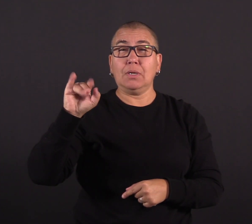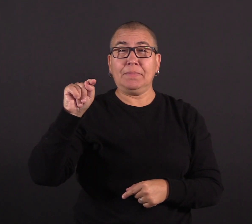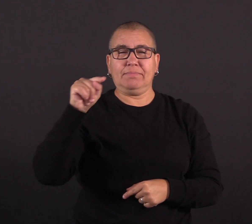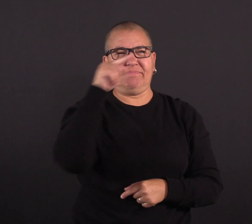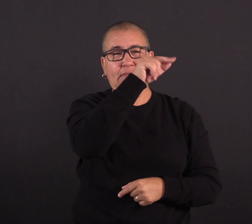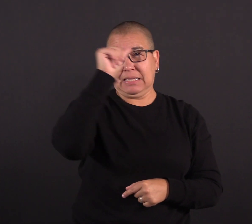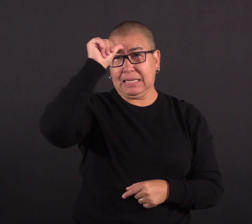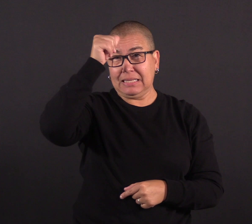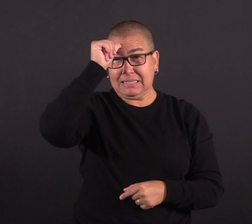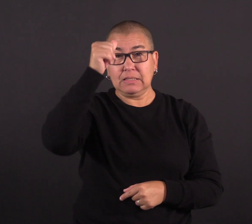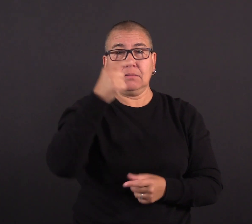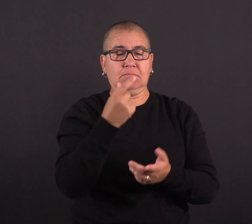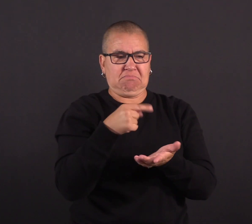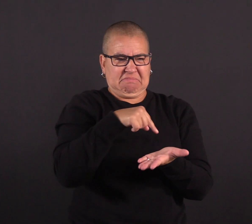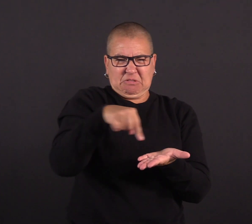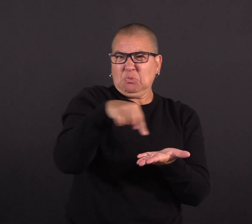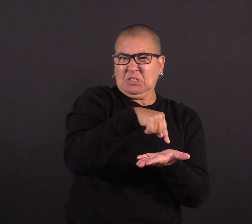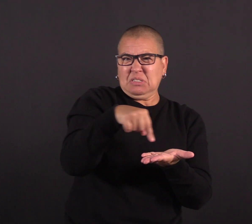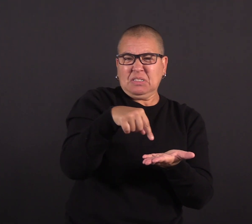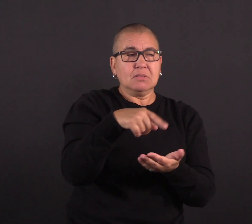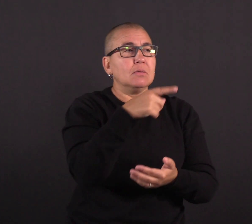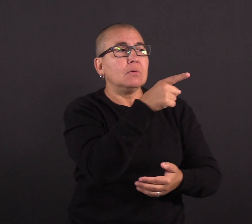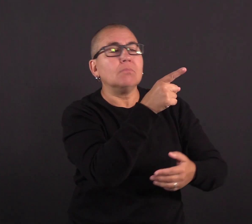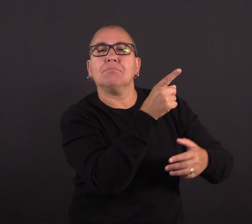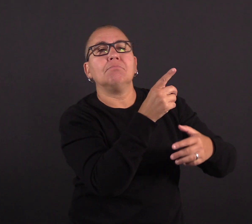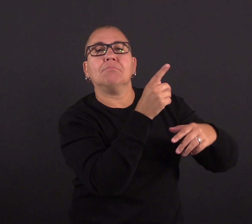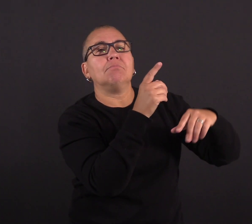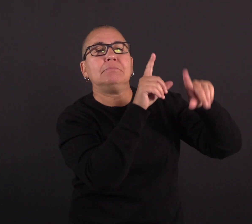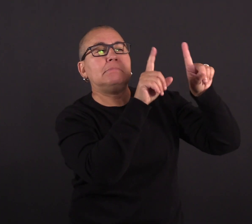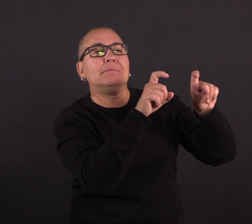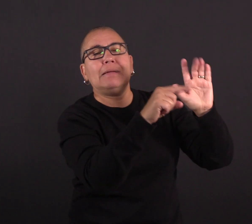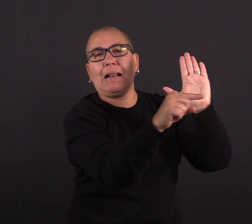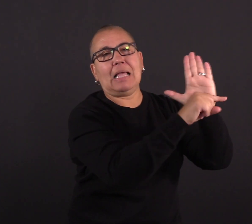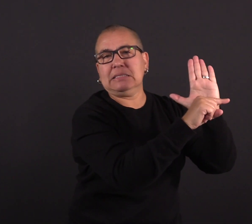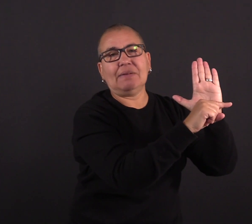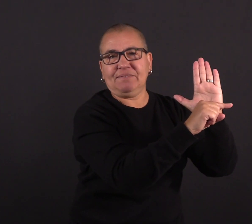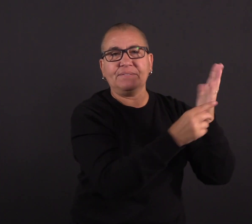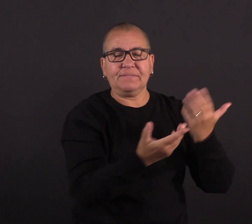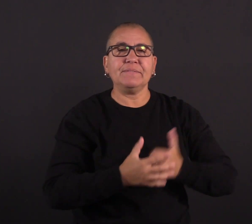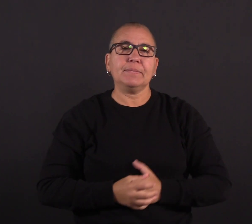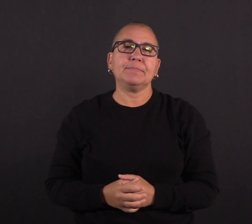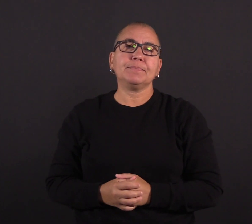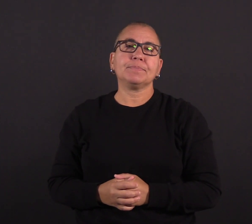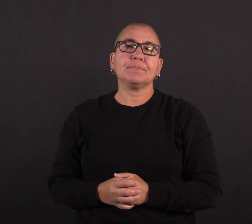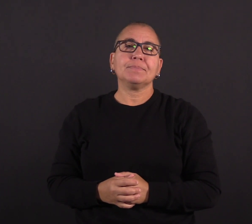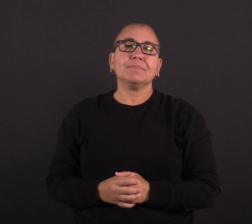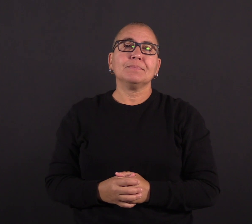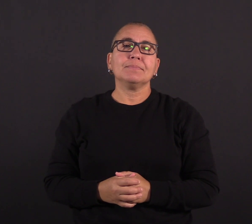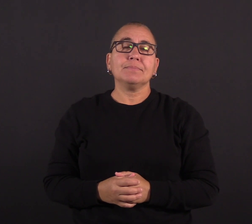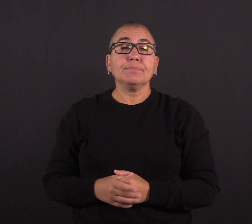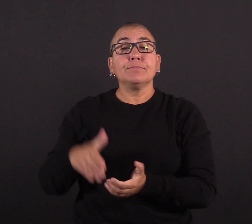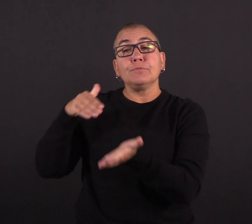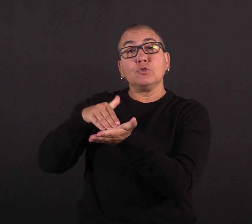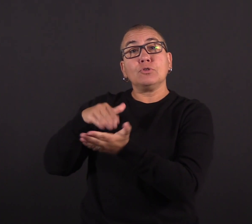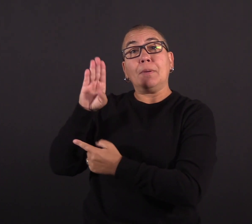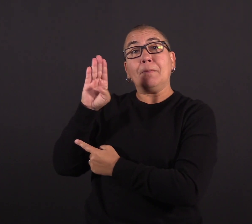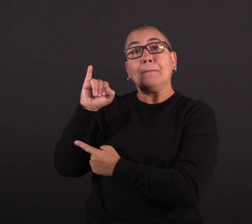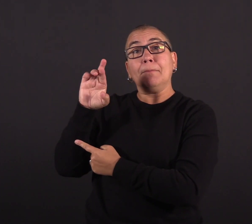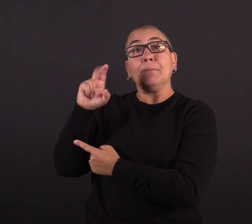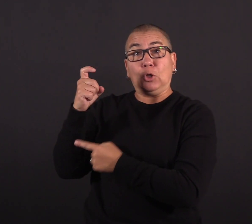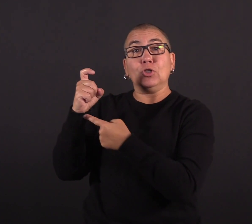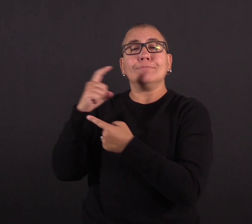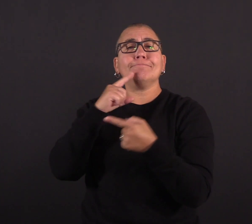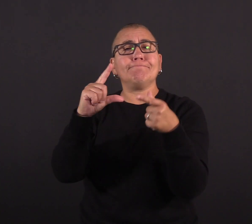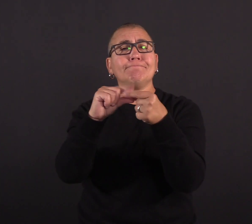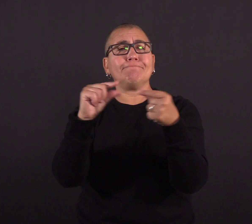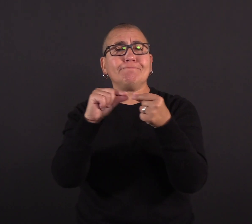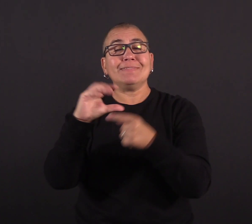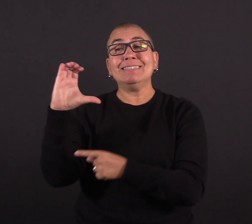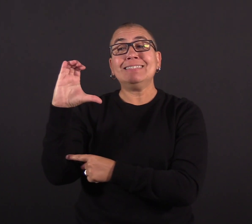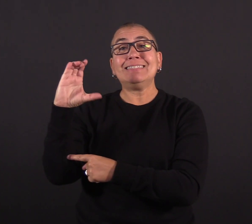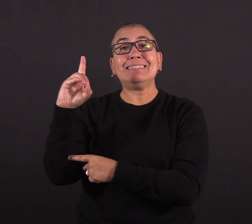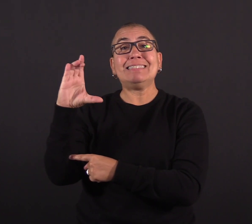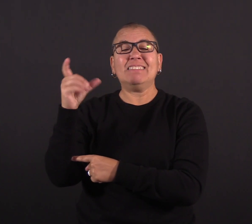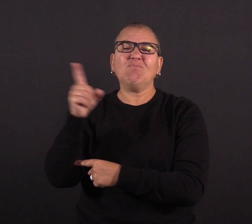emergency ended and rely mostly on hospitalization data to monitor how the virus is spreading: